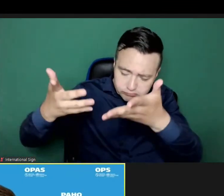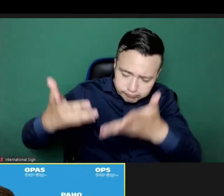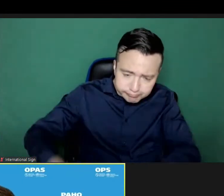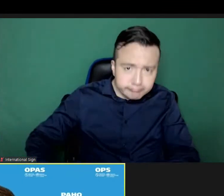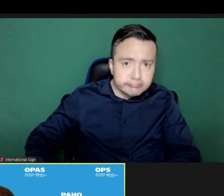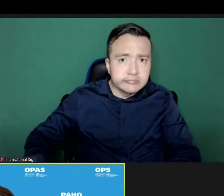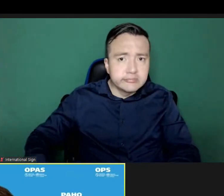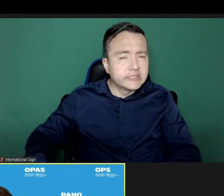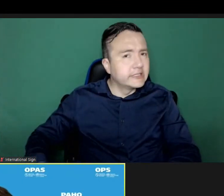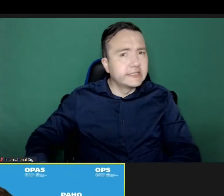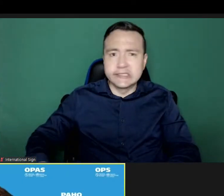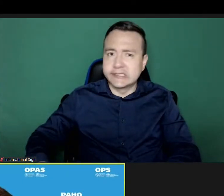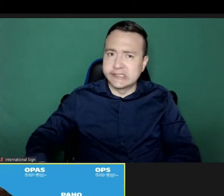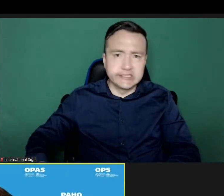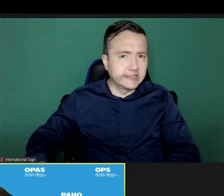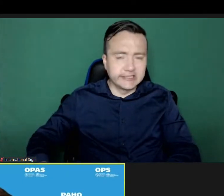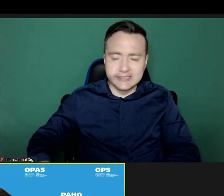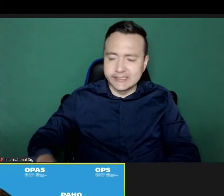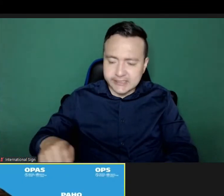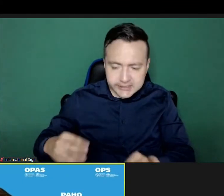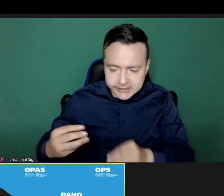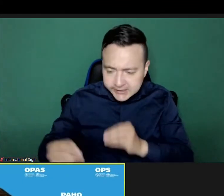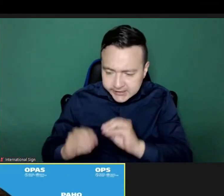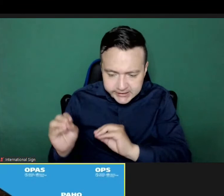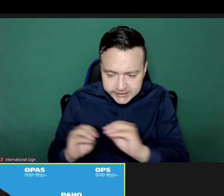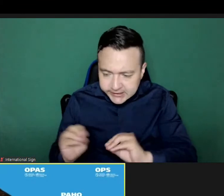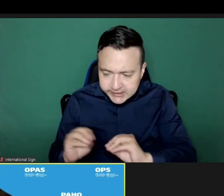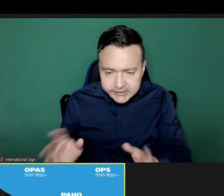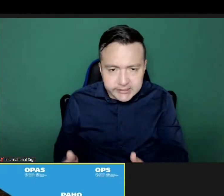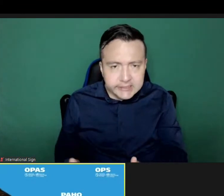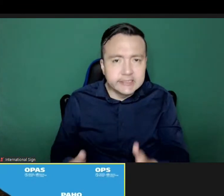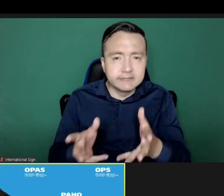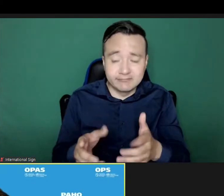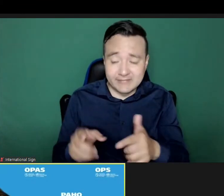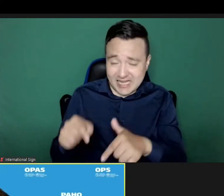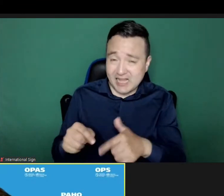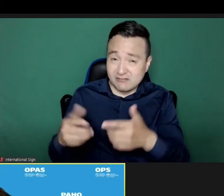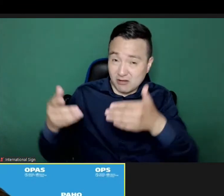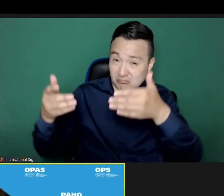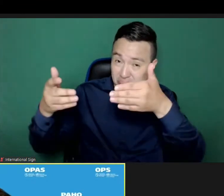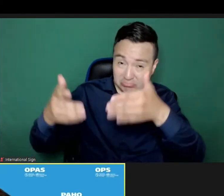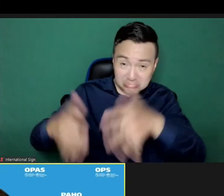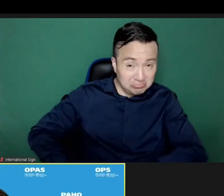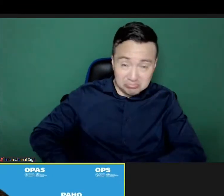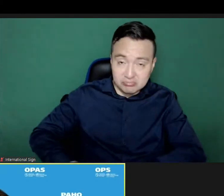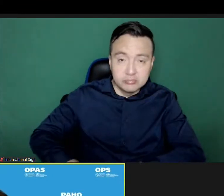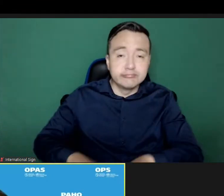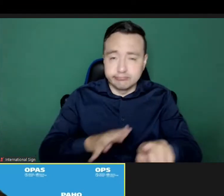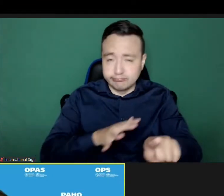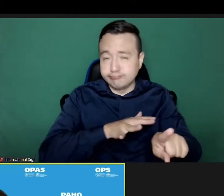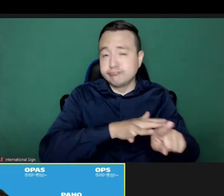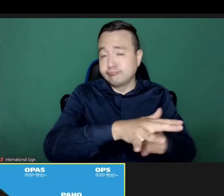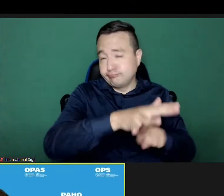and morbidity for NCDs. So our financing really needs to look in the short, medium, and long